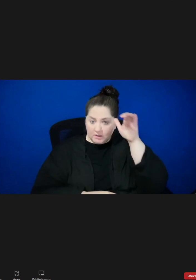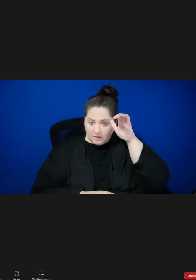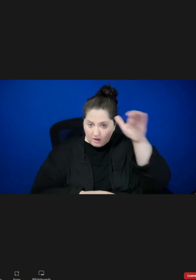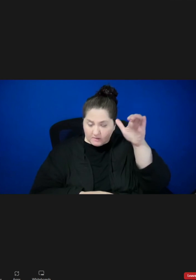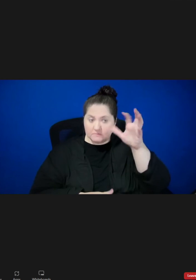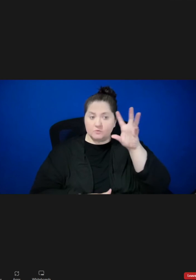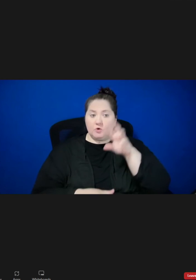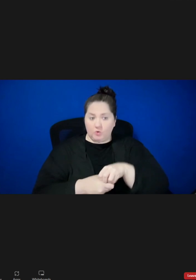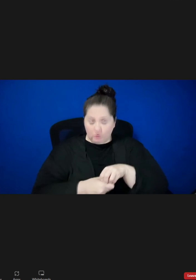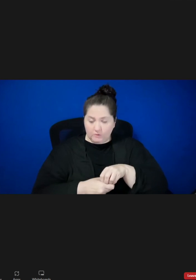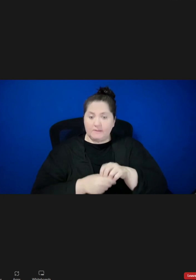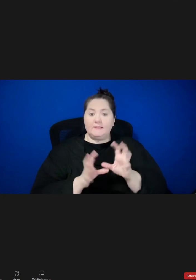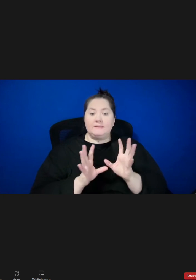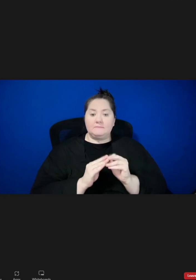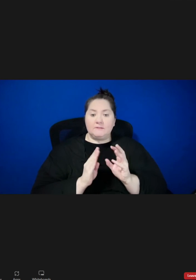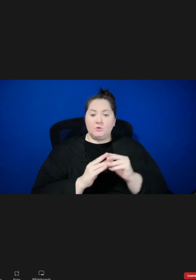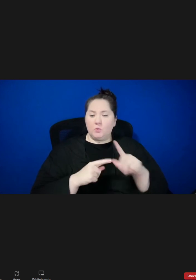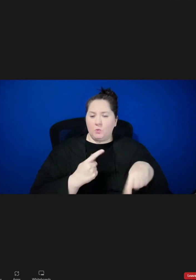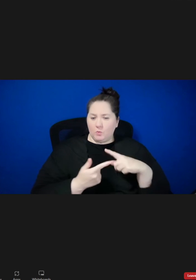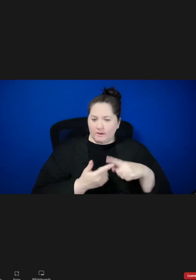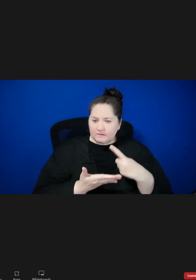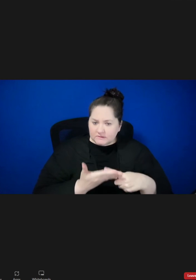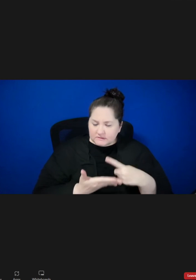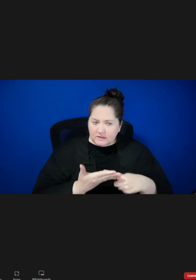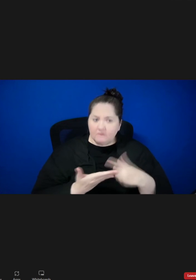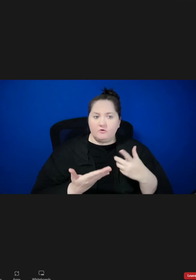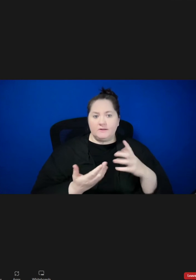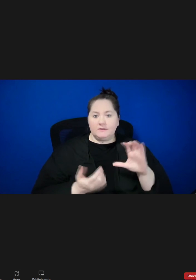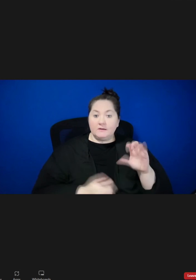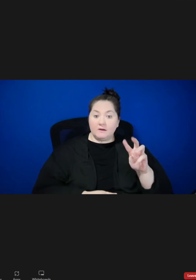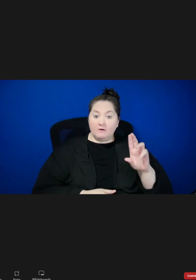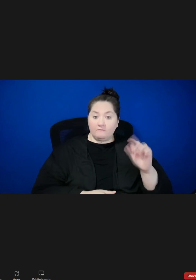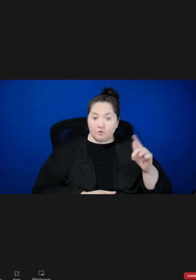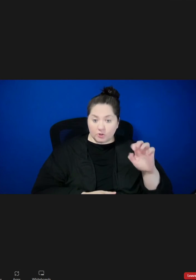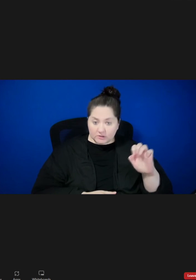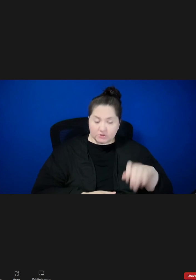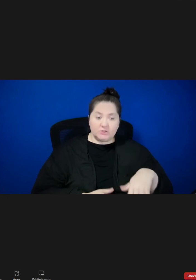in these meetings when discussing coverage and concerns about measles